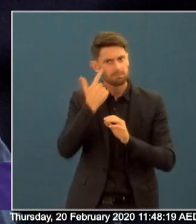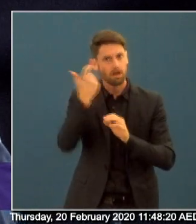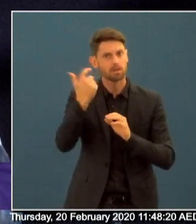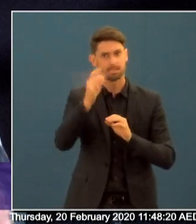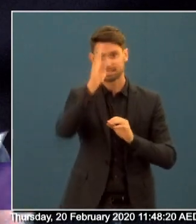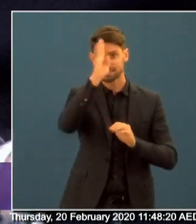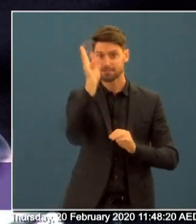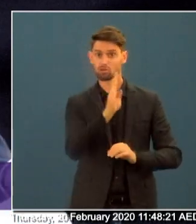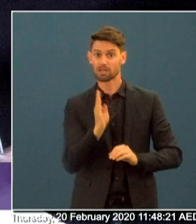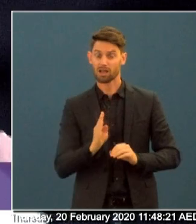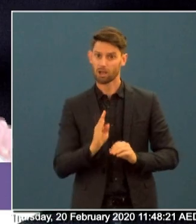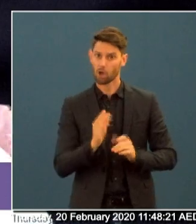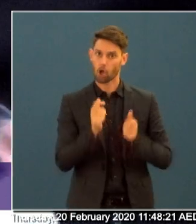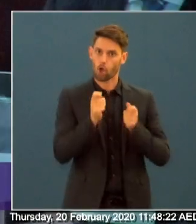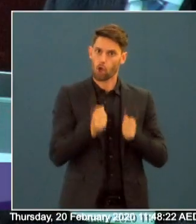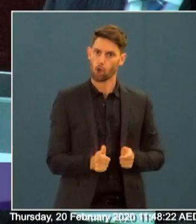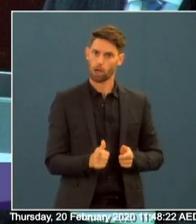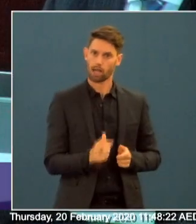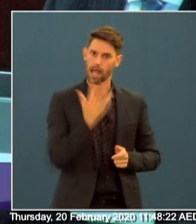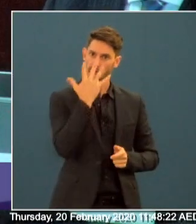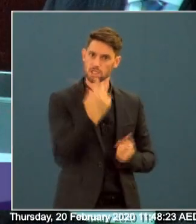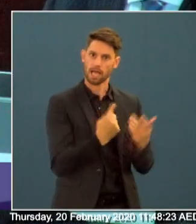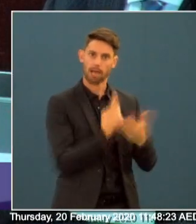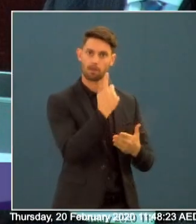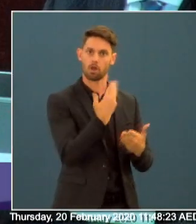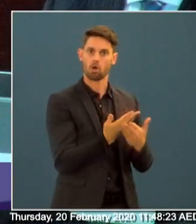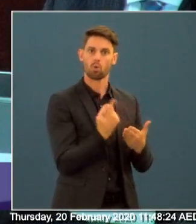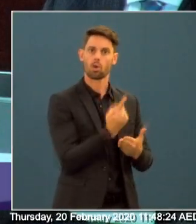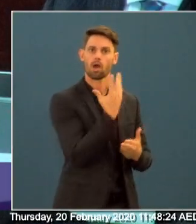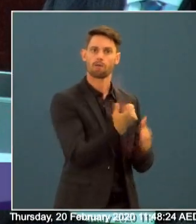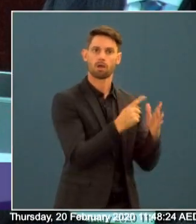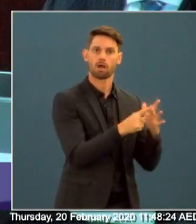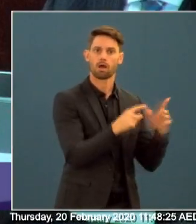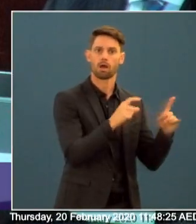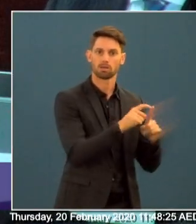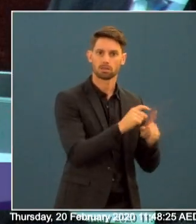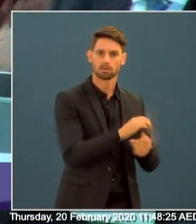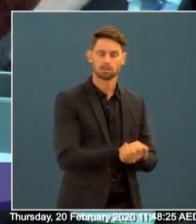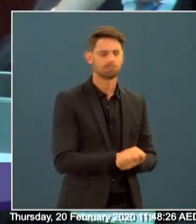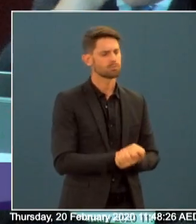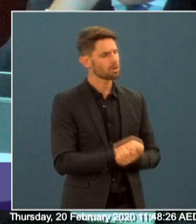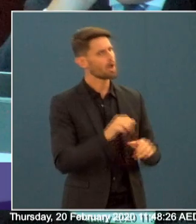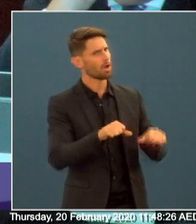have an earlier onset. Well, given those findings, why is it that people with intellectual disability